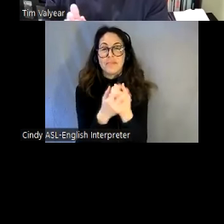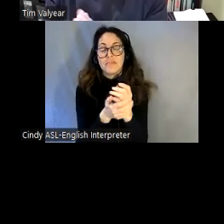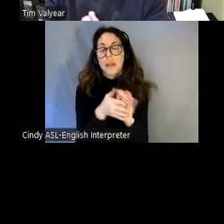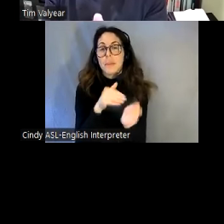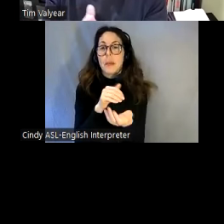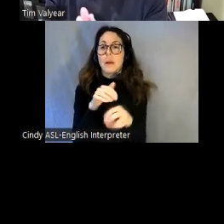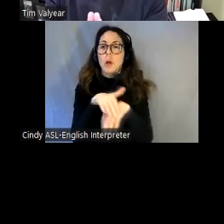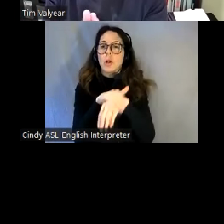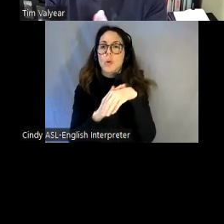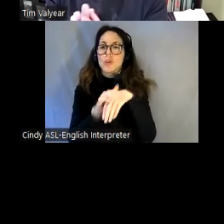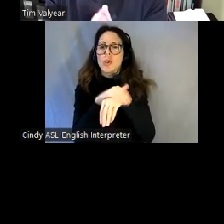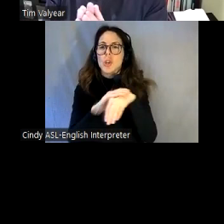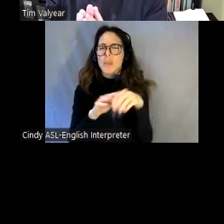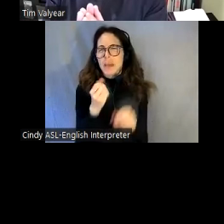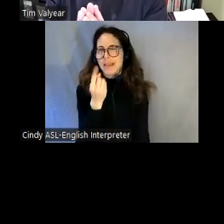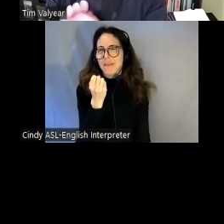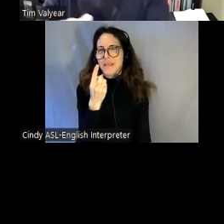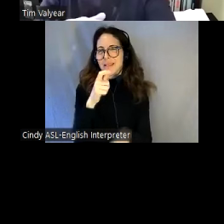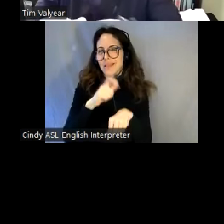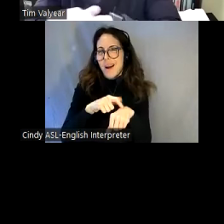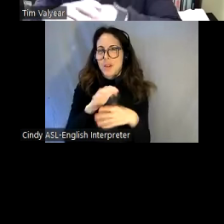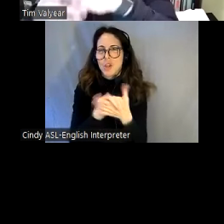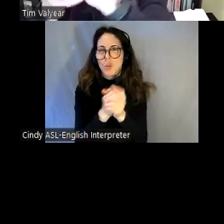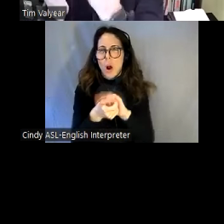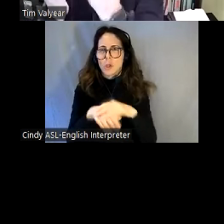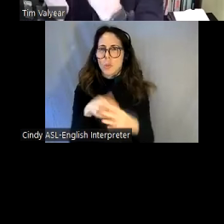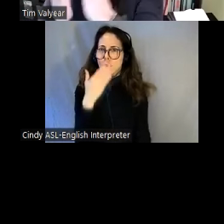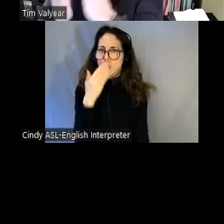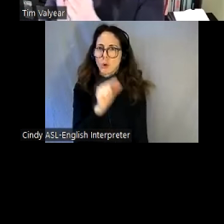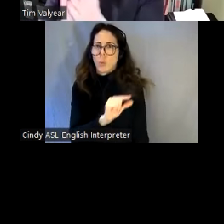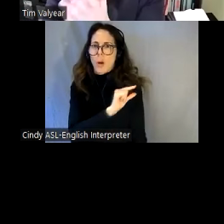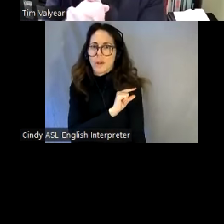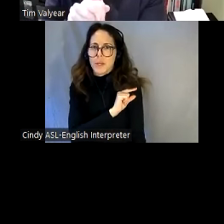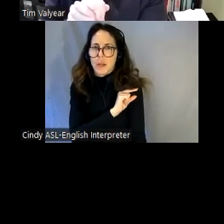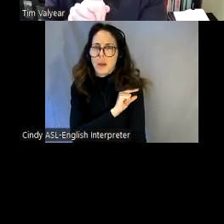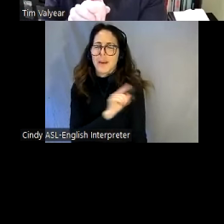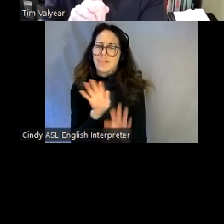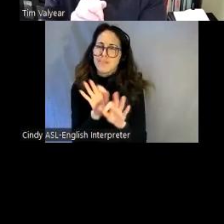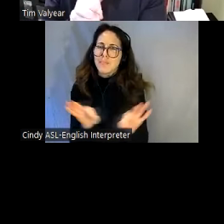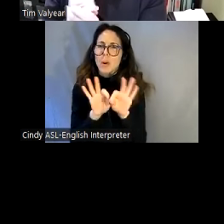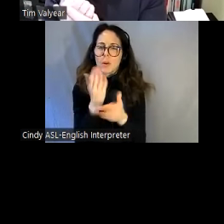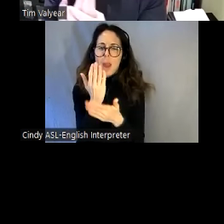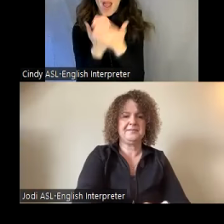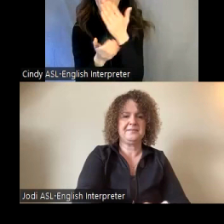have a new mask to put on. Before leaving a home, hand lotion is recommended every 11th time you wash your hands.